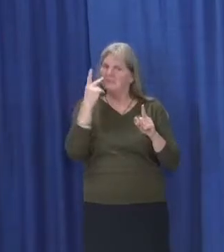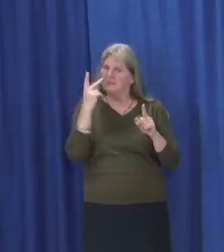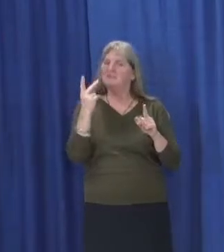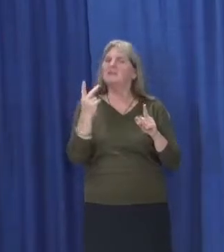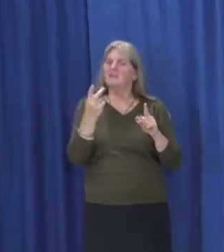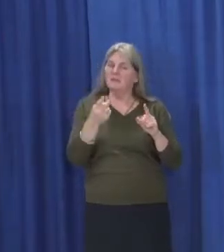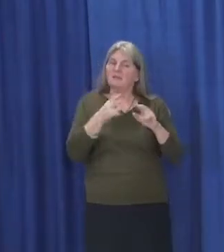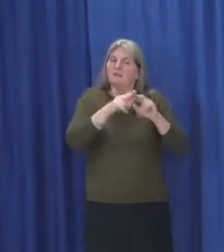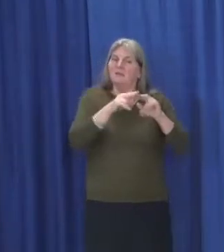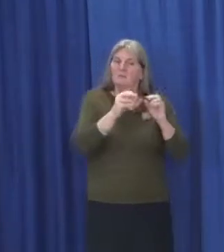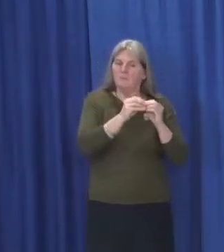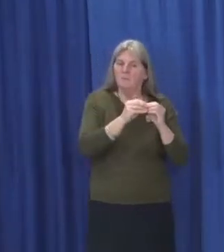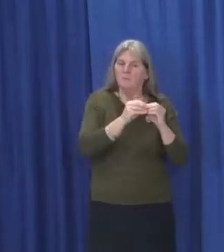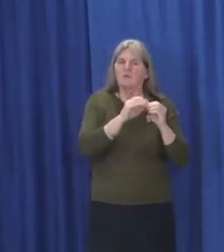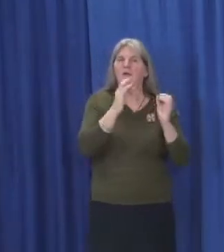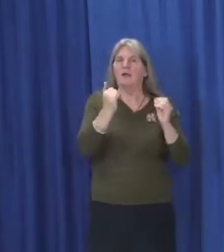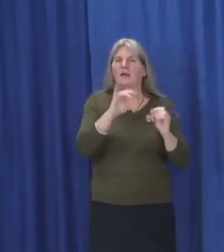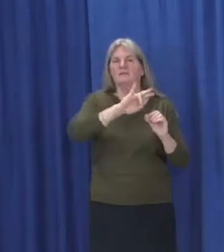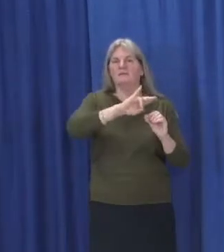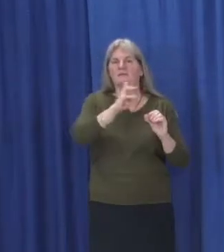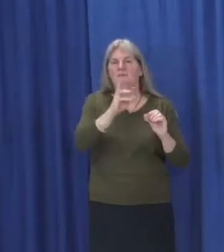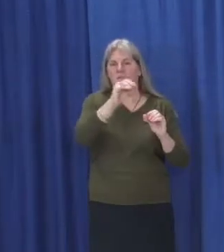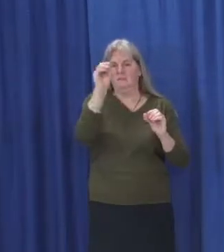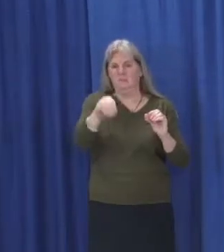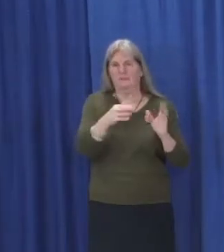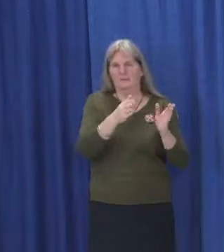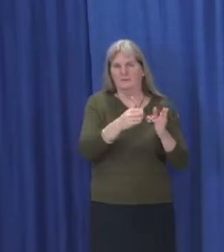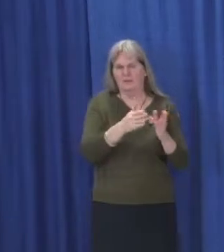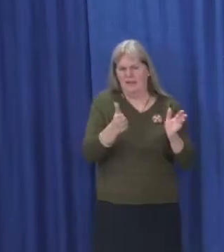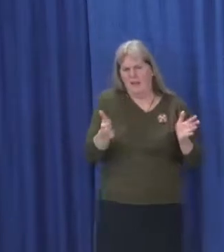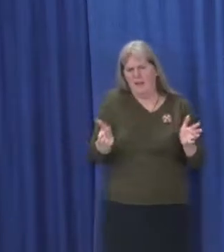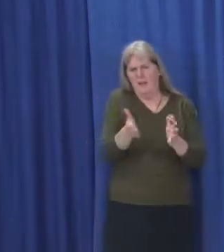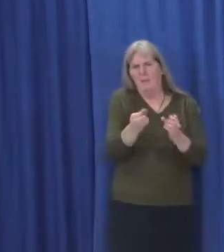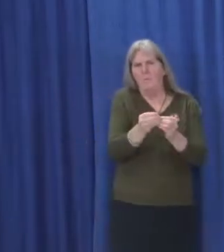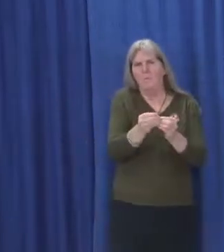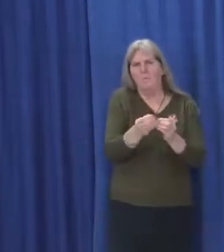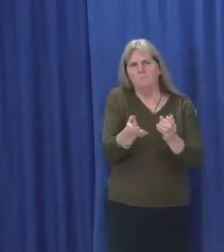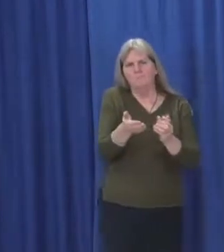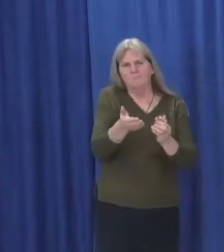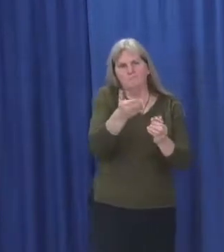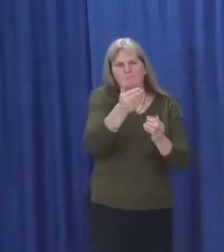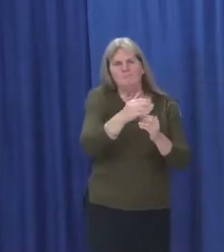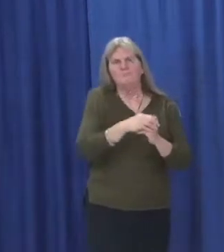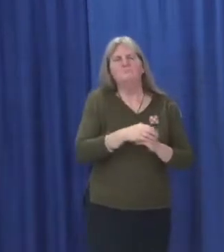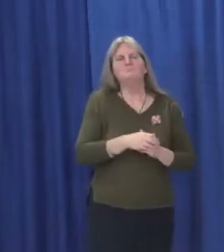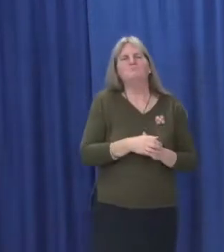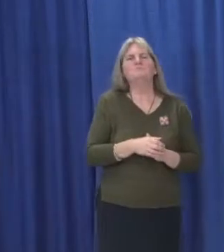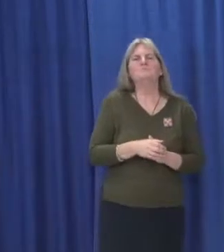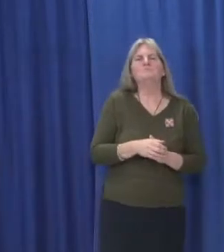their vaccination rate.